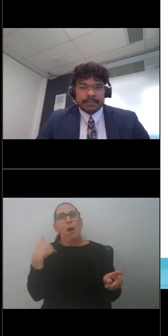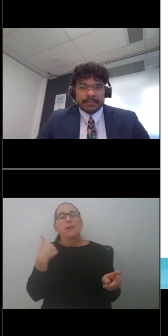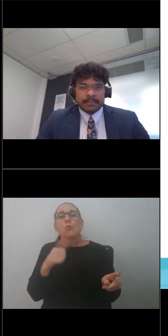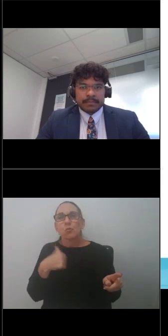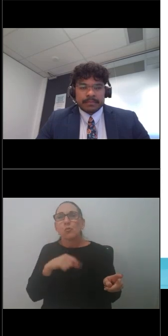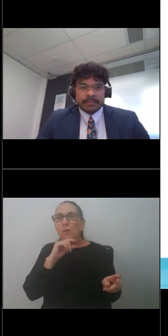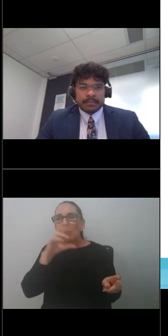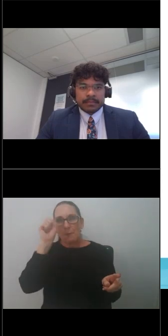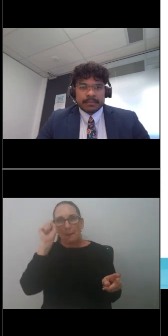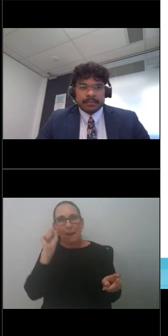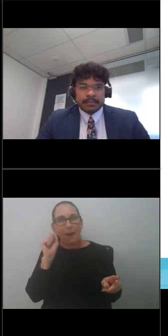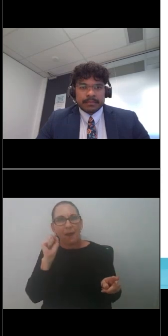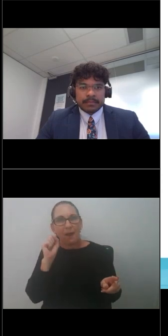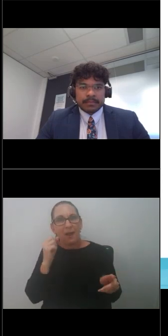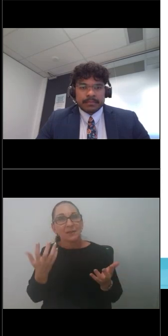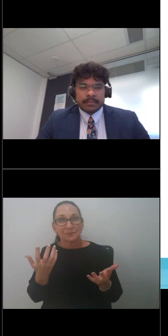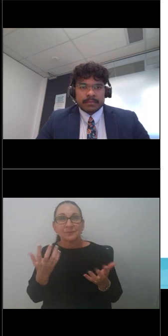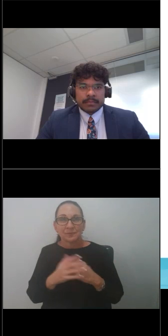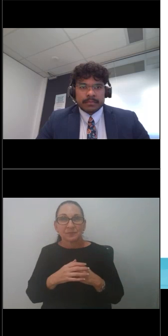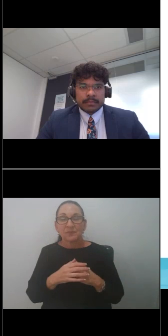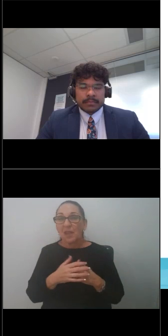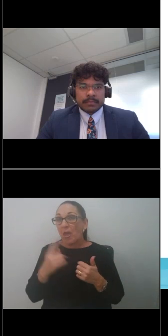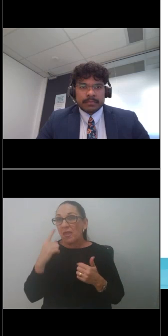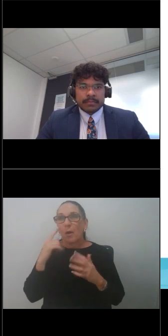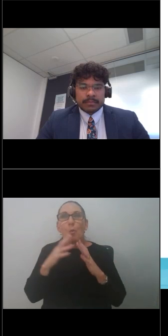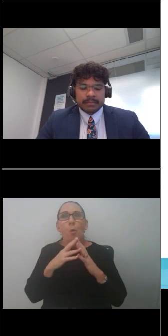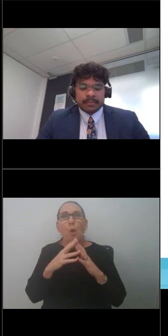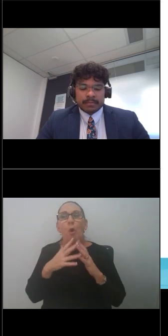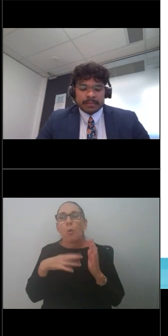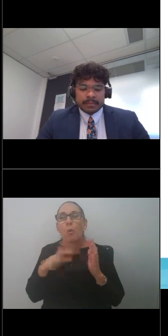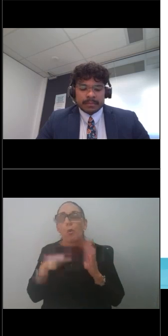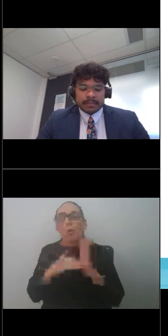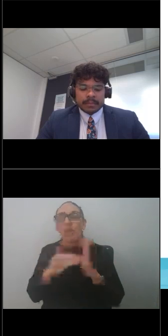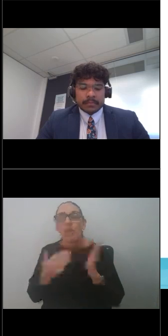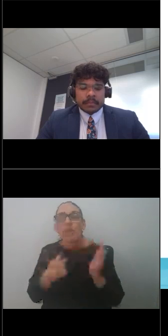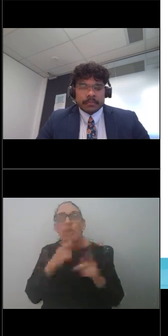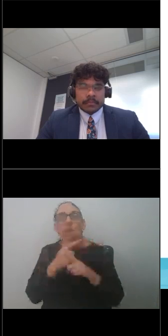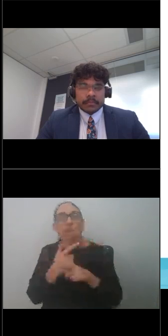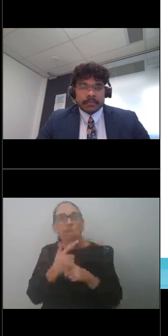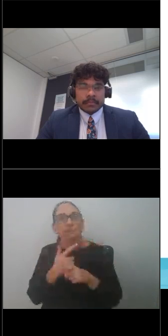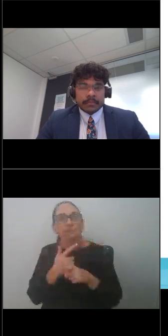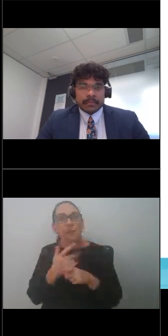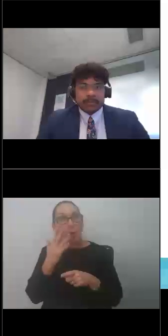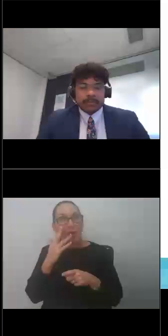probably a good point now just to mention that um when these resources were first developed the idea